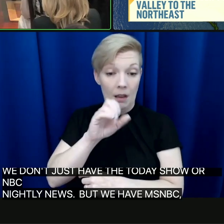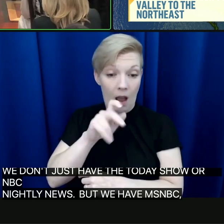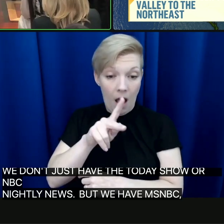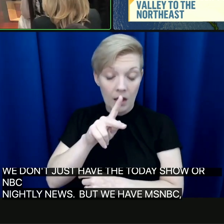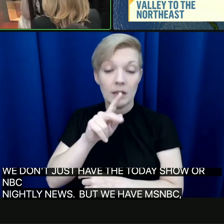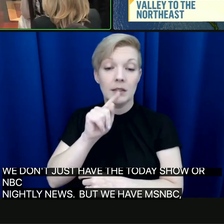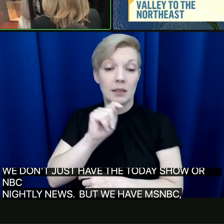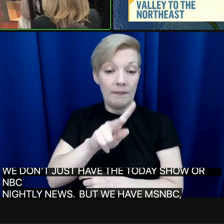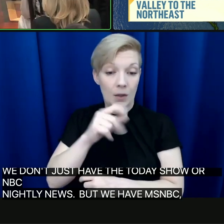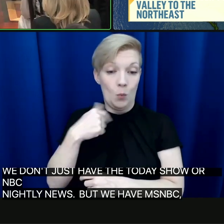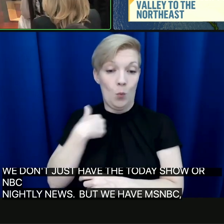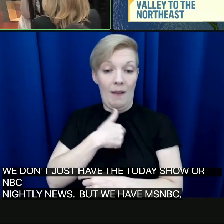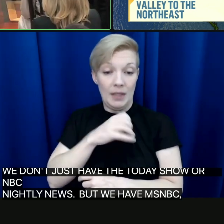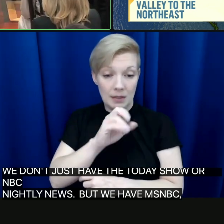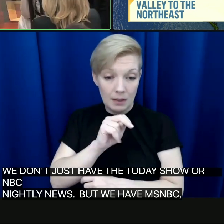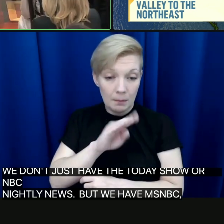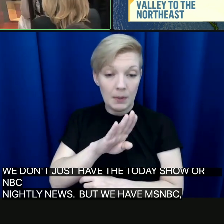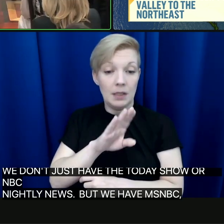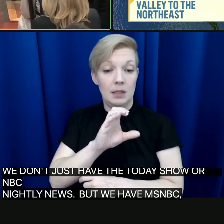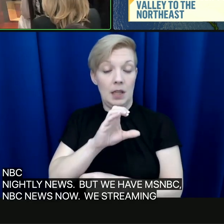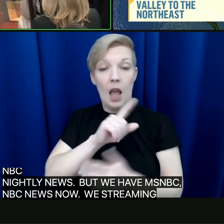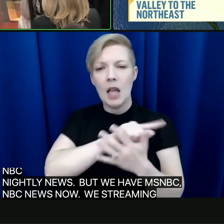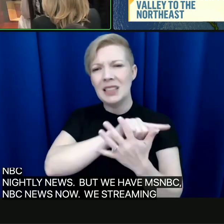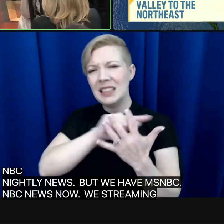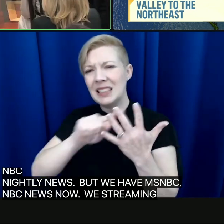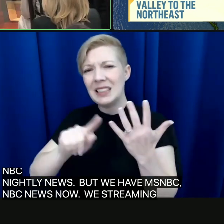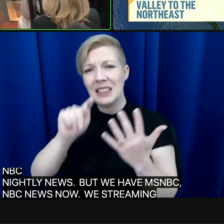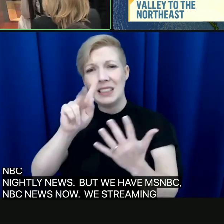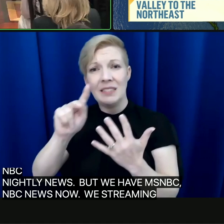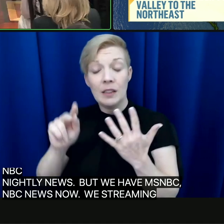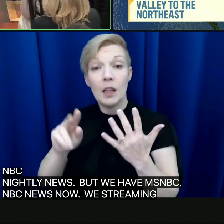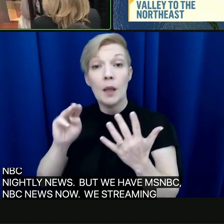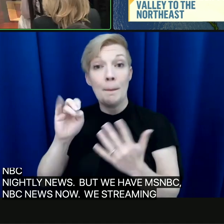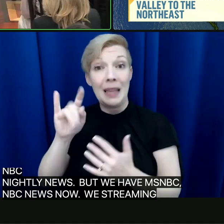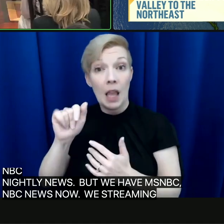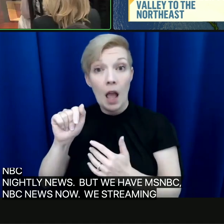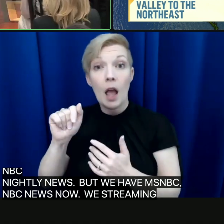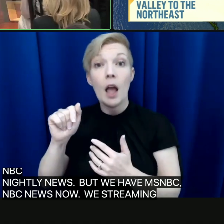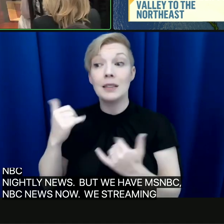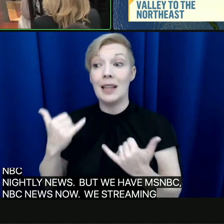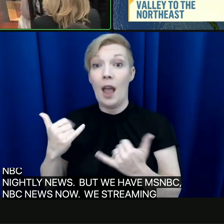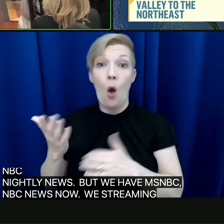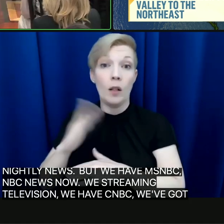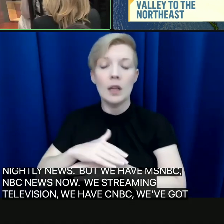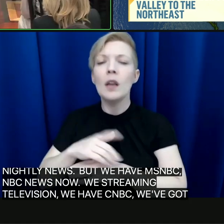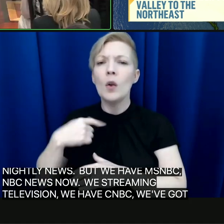We have CNBC. We've got today all day. We've got all of these platforms that allow us to go more